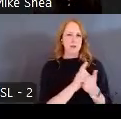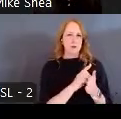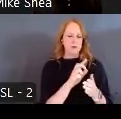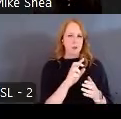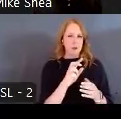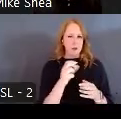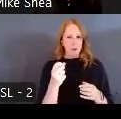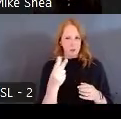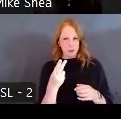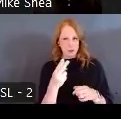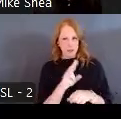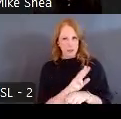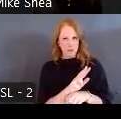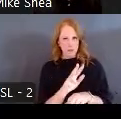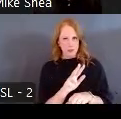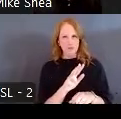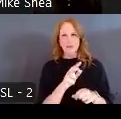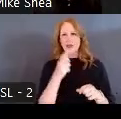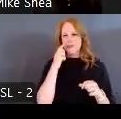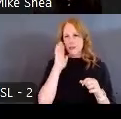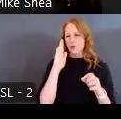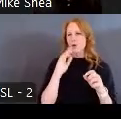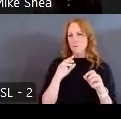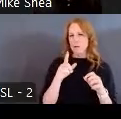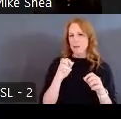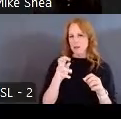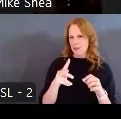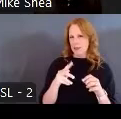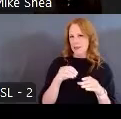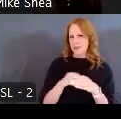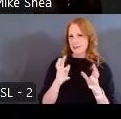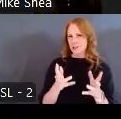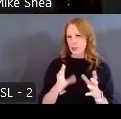I'm not mistaken, I think we'll be re-sharing that link in the chat momentarily. Um Donald,